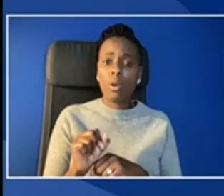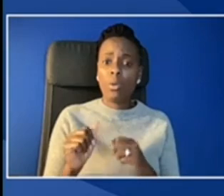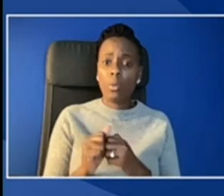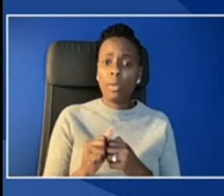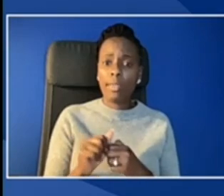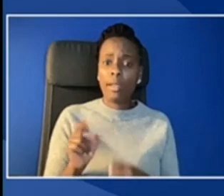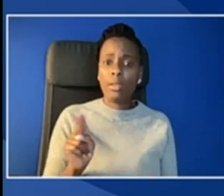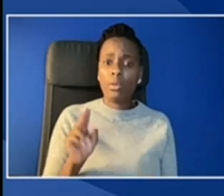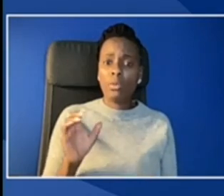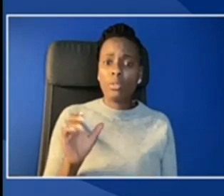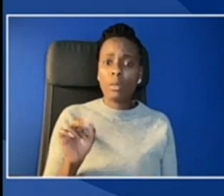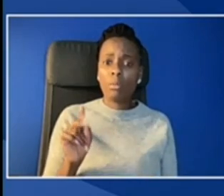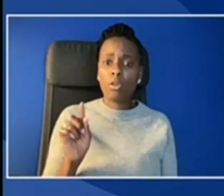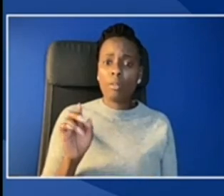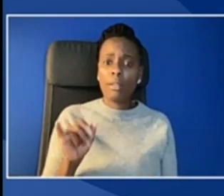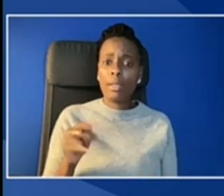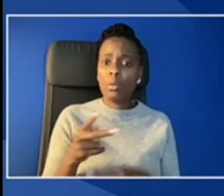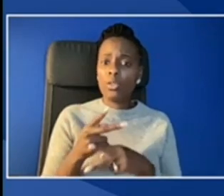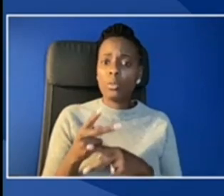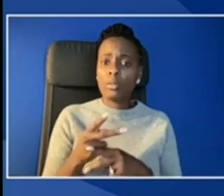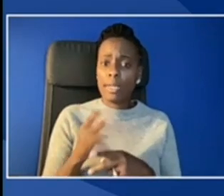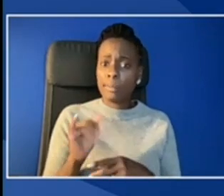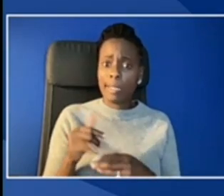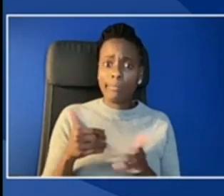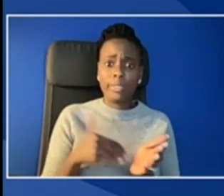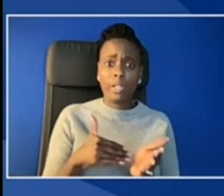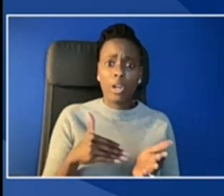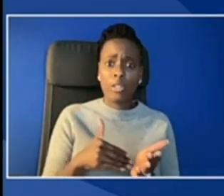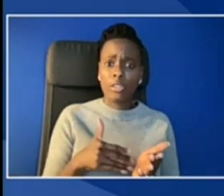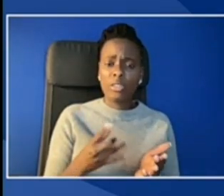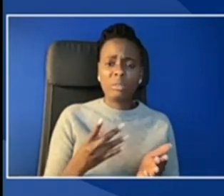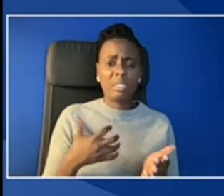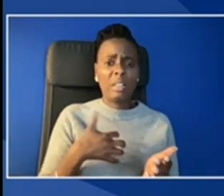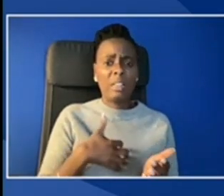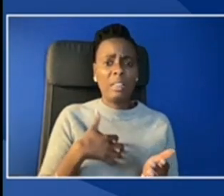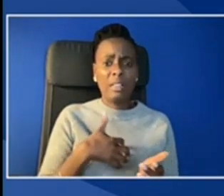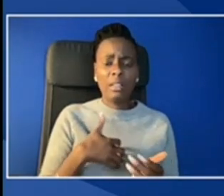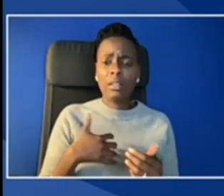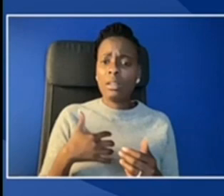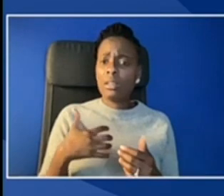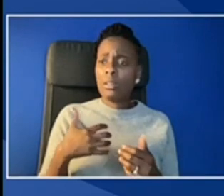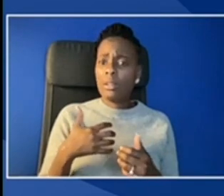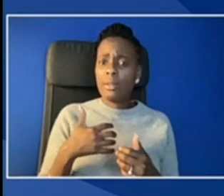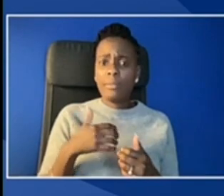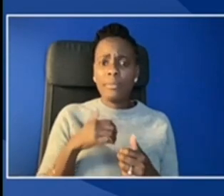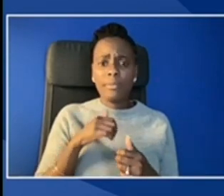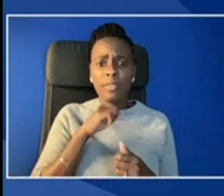by a doctor. It was a very dirty environment in this medical facility. There was no doctor.